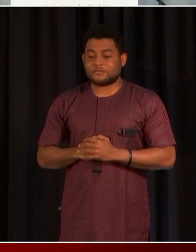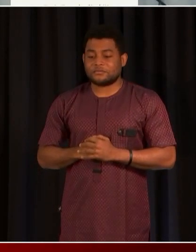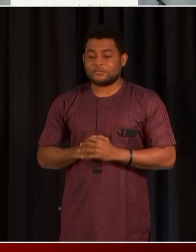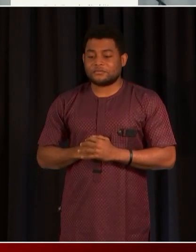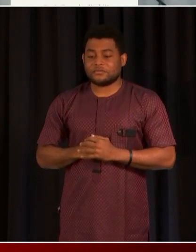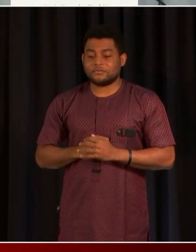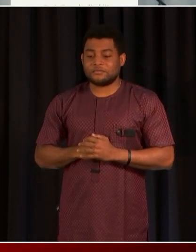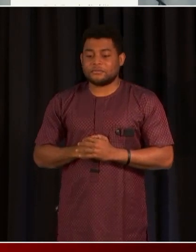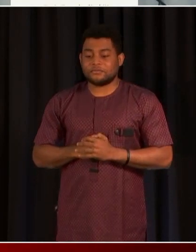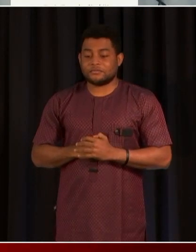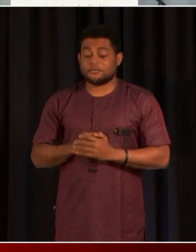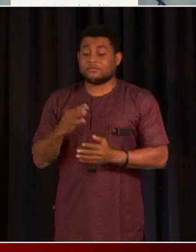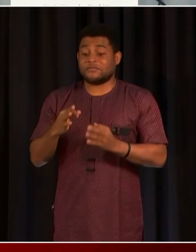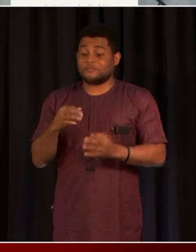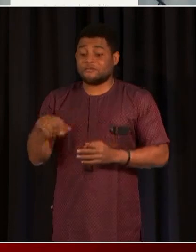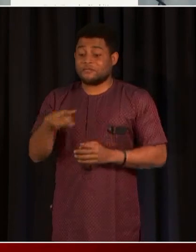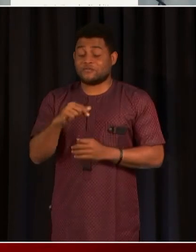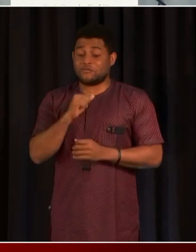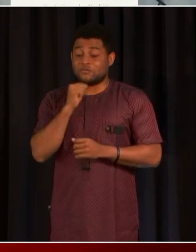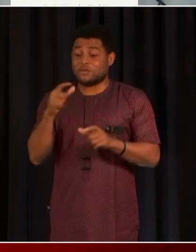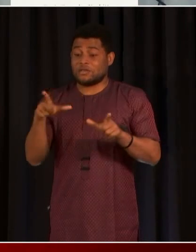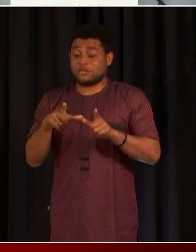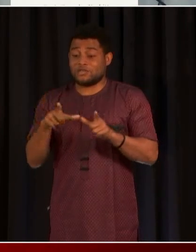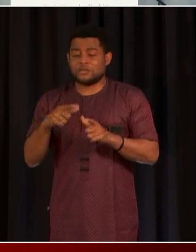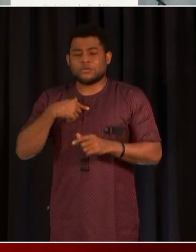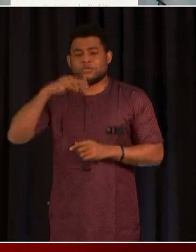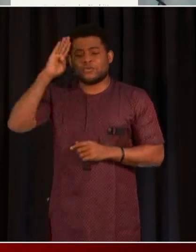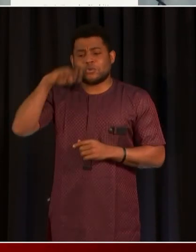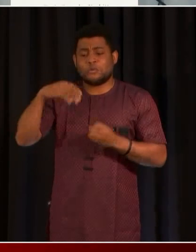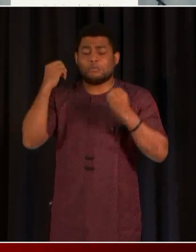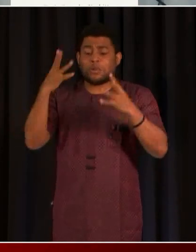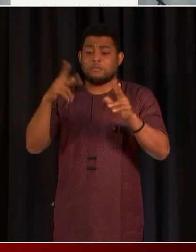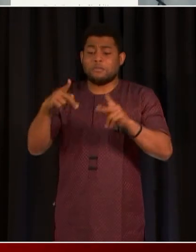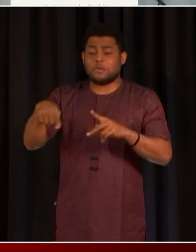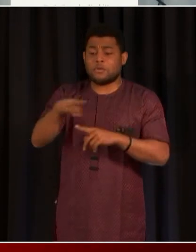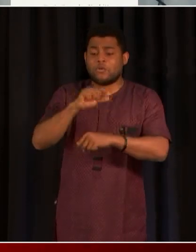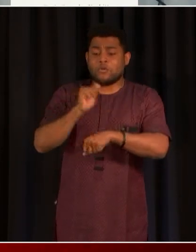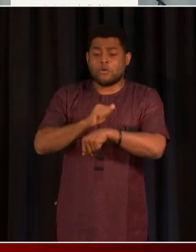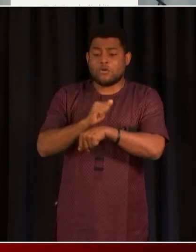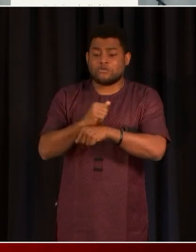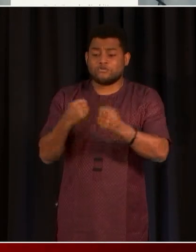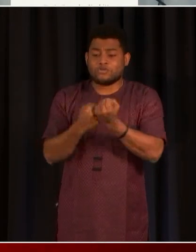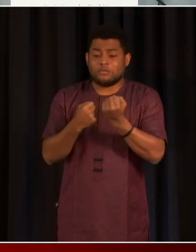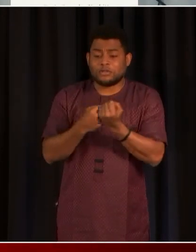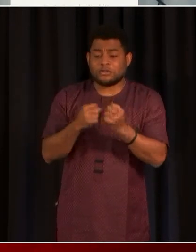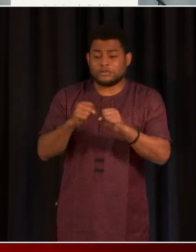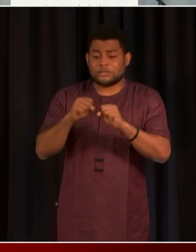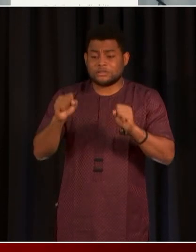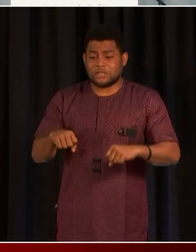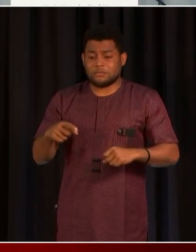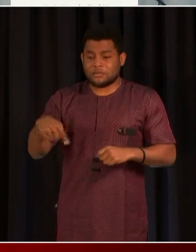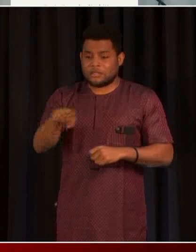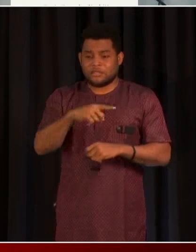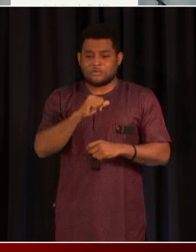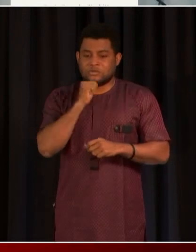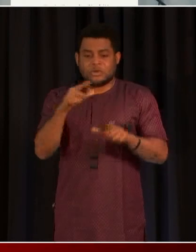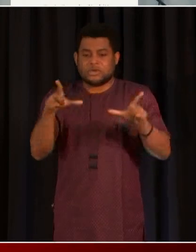individuals who work to support our health care system who are not licensed. These are folks who helped to keep our